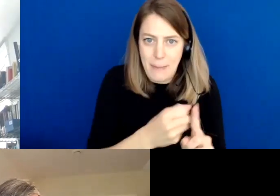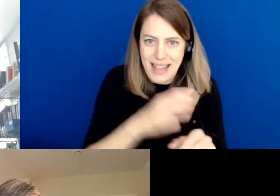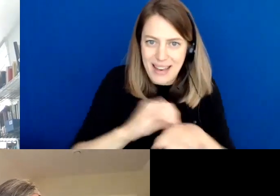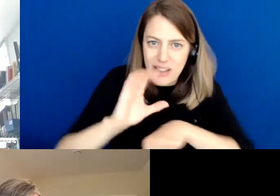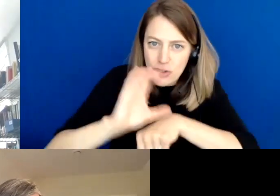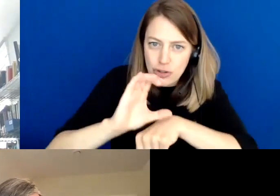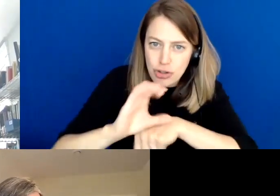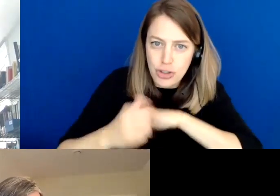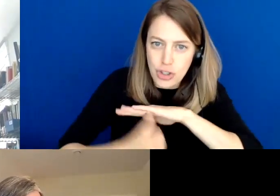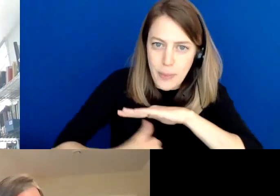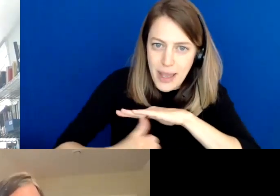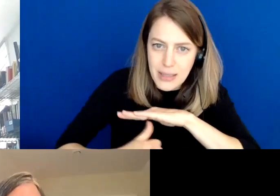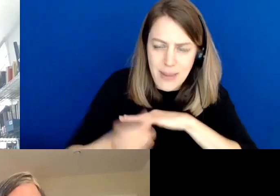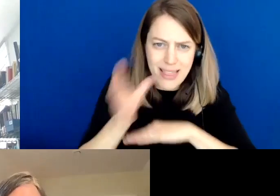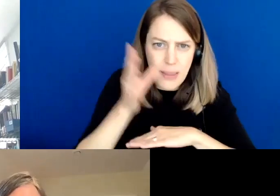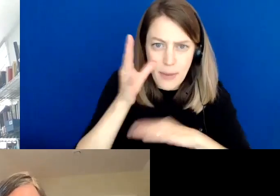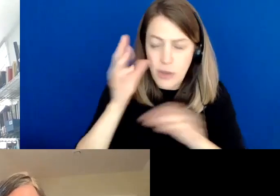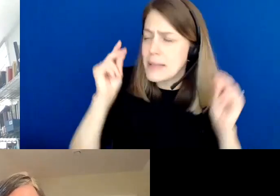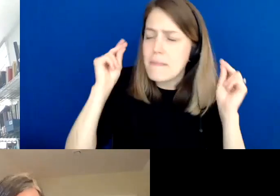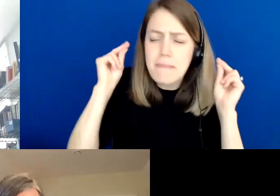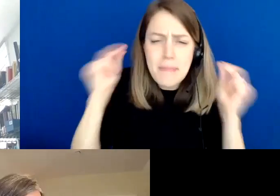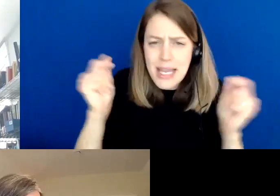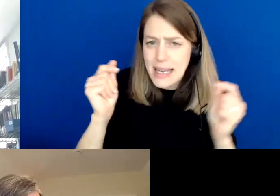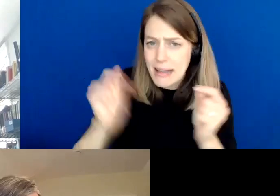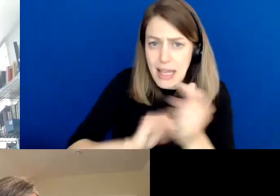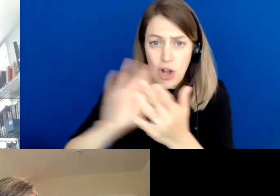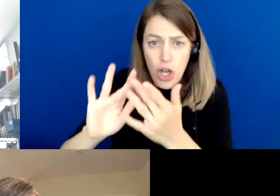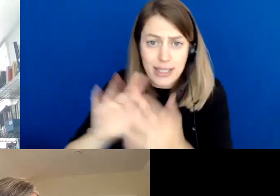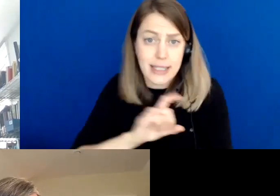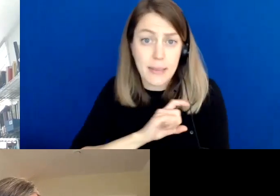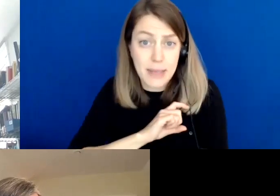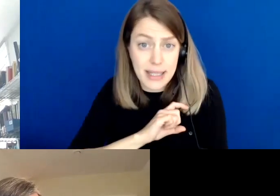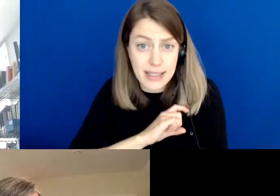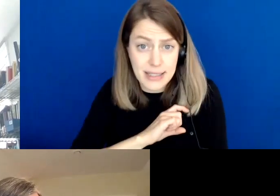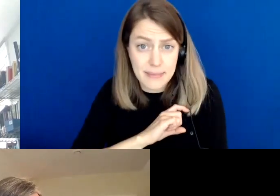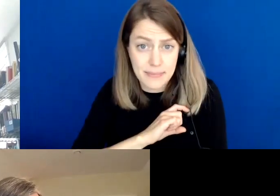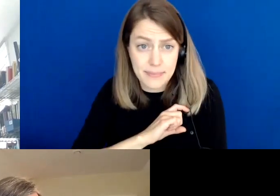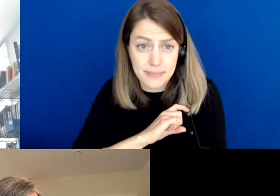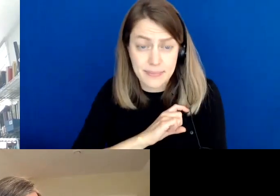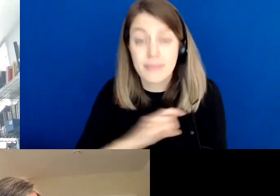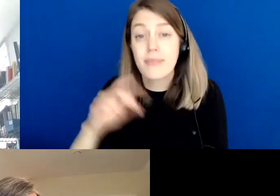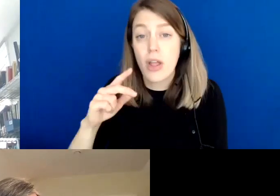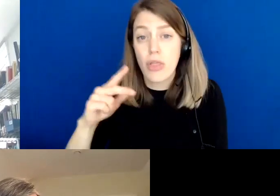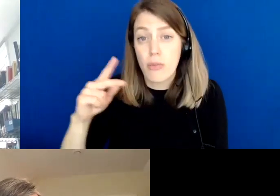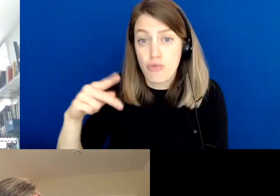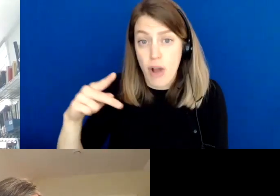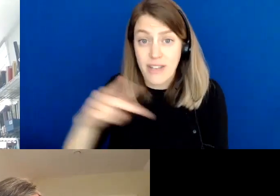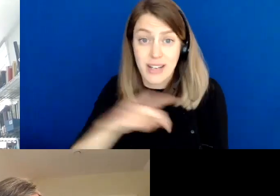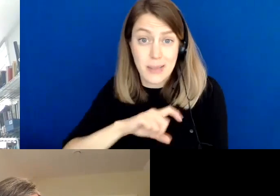The parents immediately contacted the police. The Providence Police Department report stated